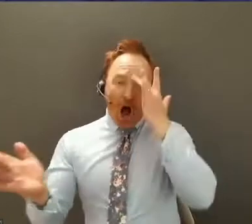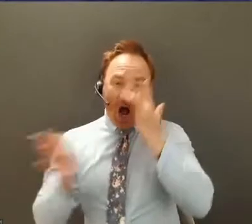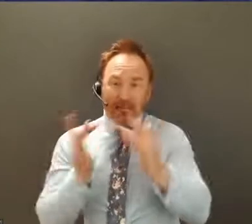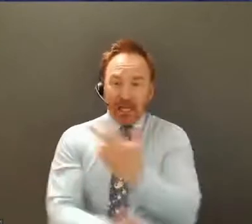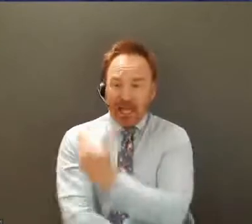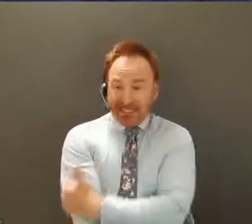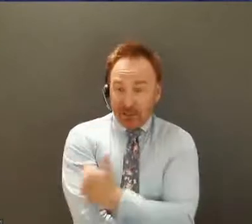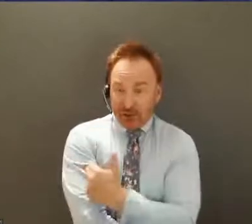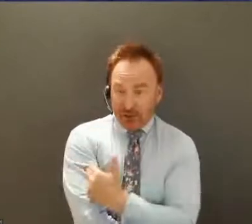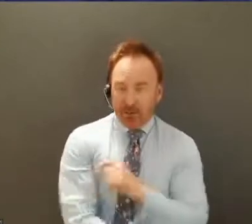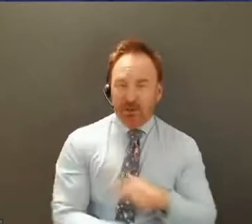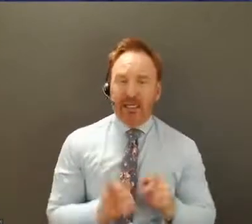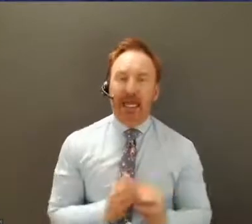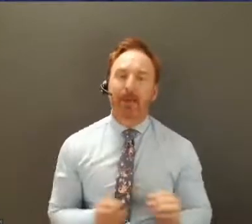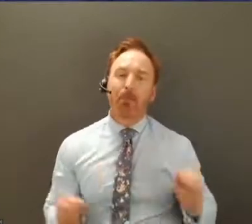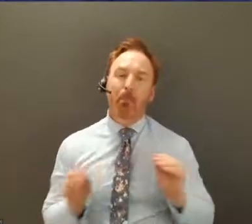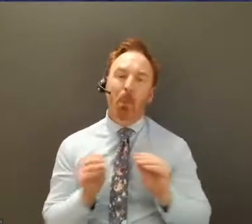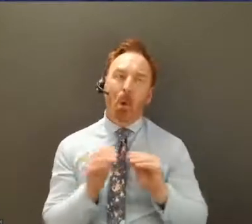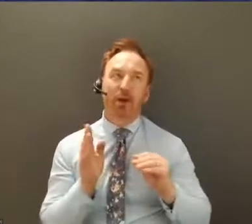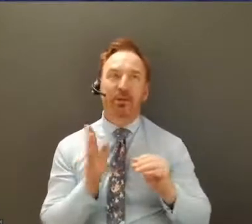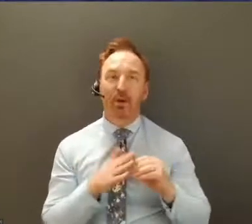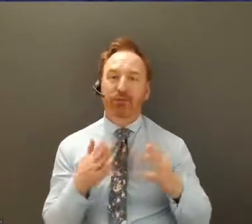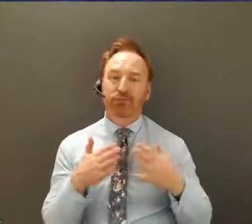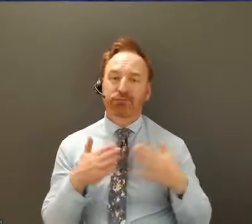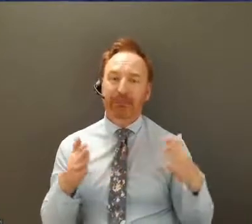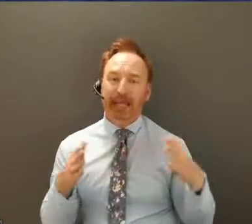want to get it straight how many